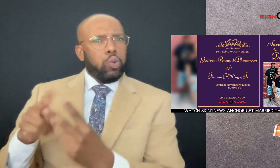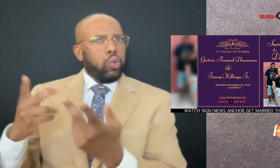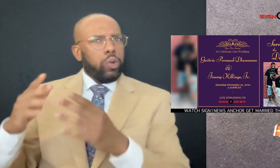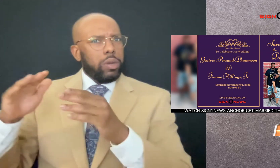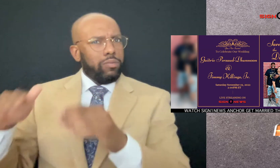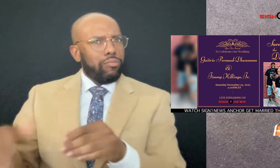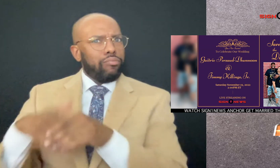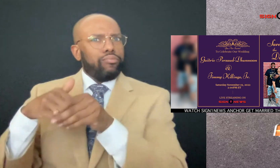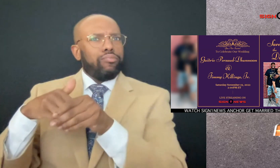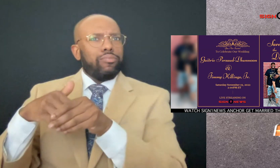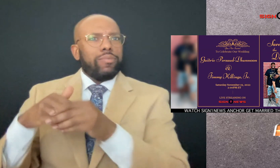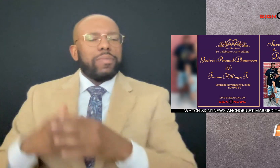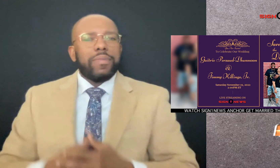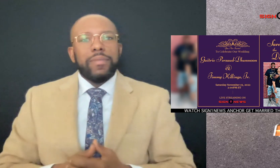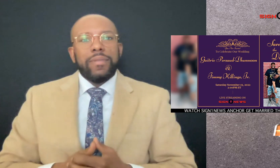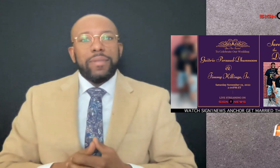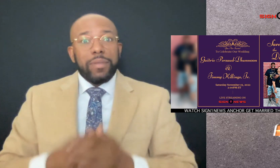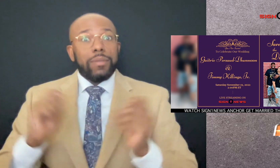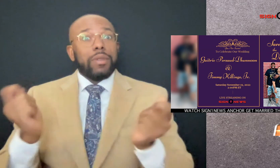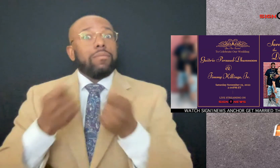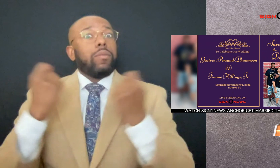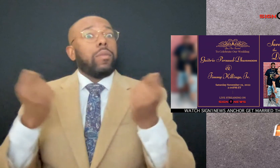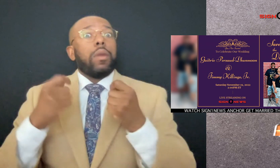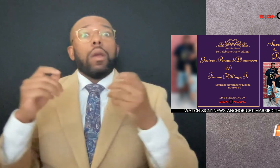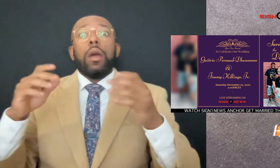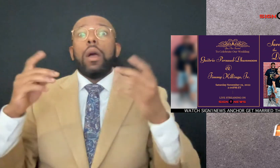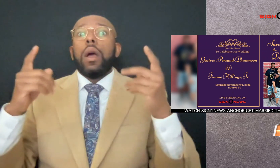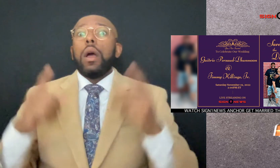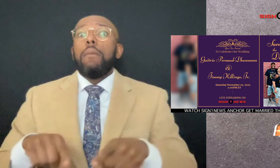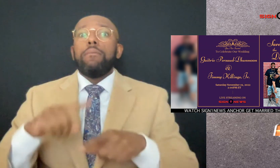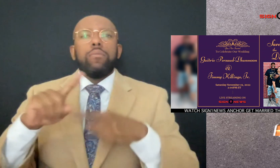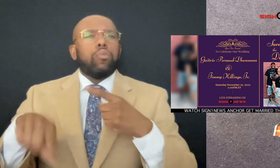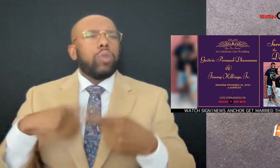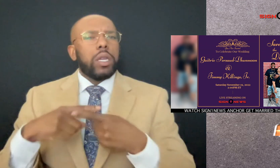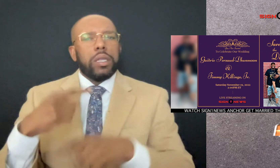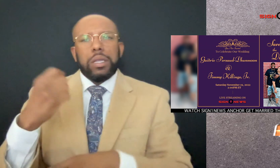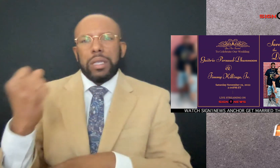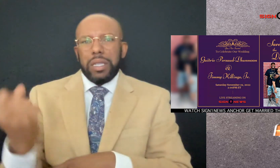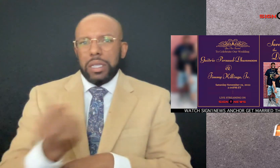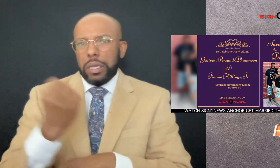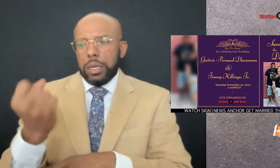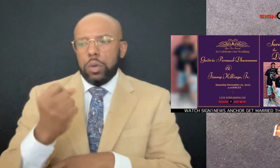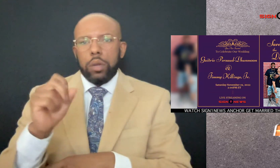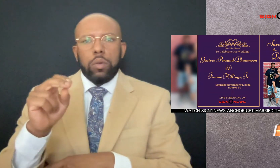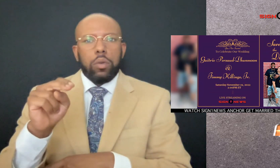celebrate the big day with gay tree and her fiancee. The ceremony will take place this